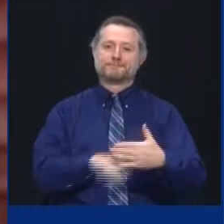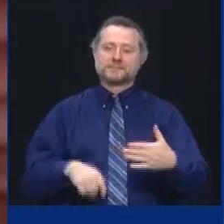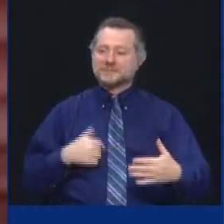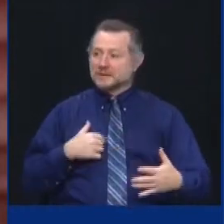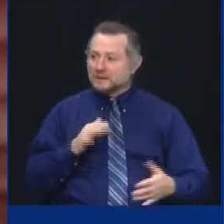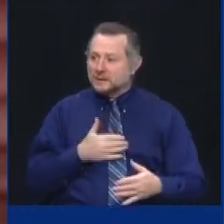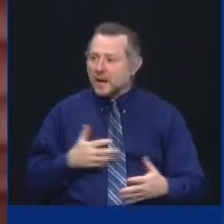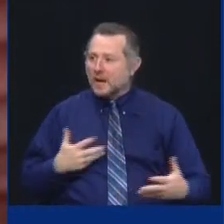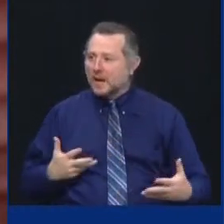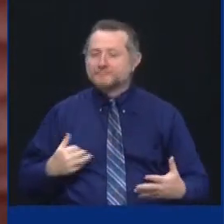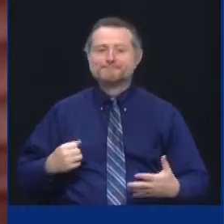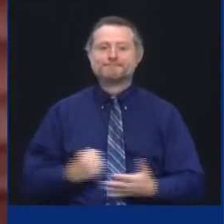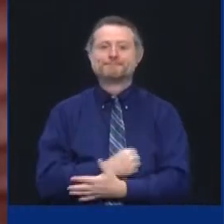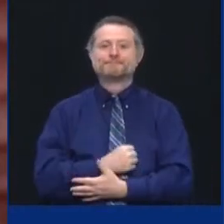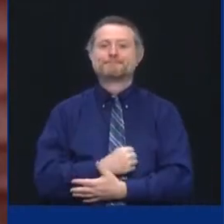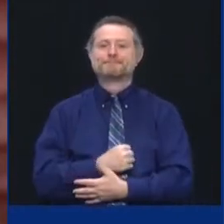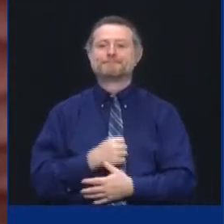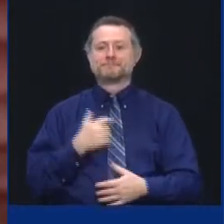DON'T HAVE THE APPROPRIATE UNION MEMBERSHIP TO PERFORM.